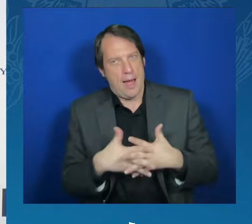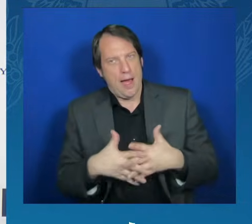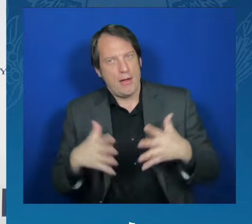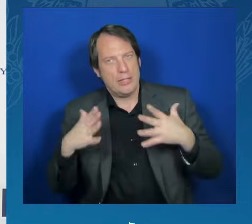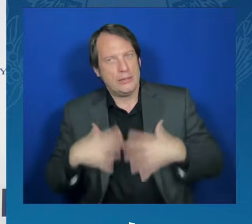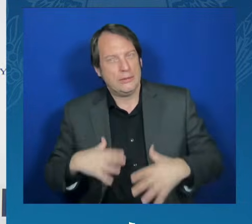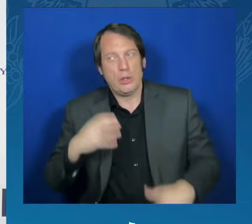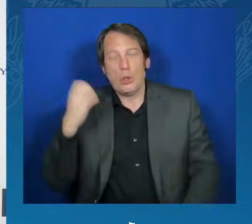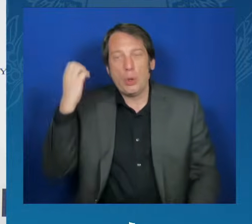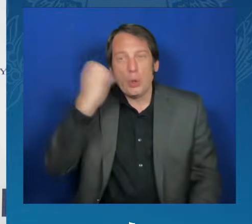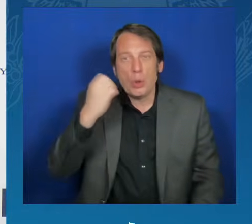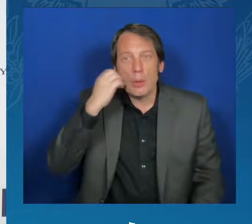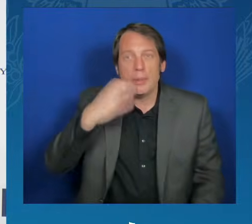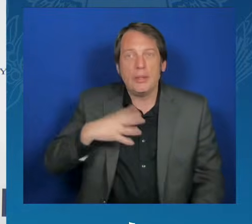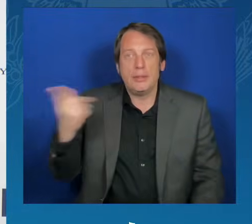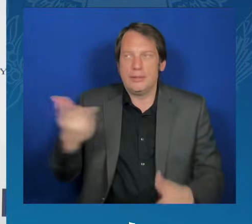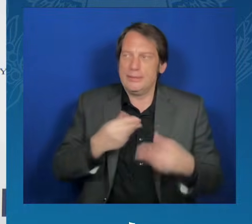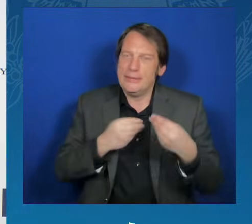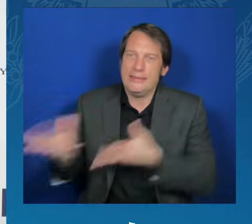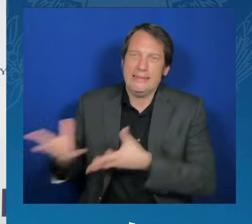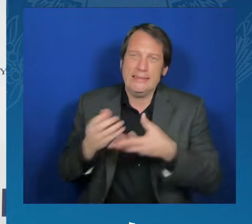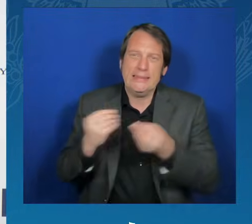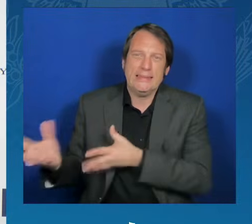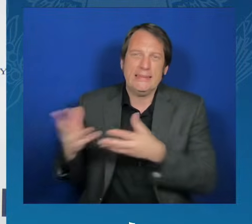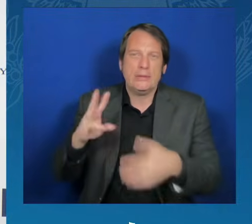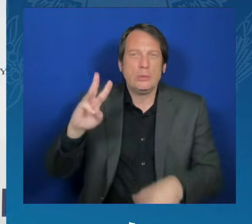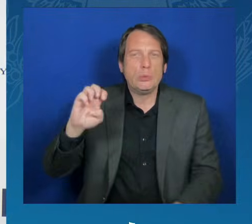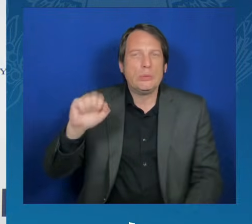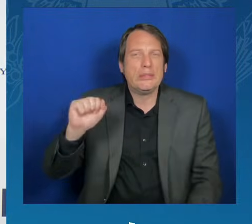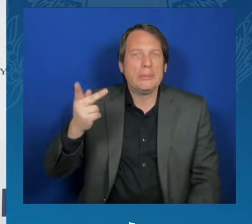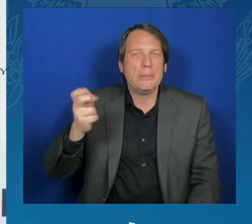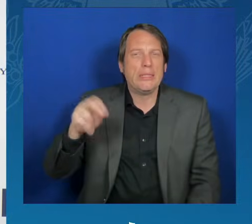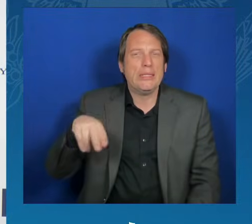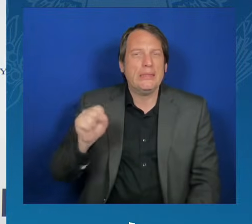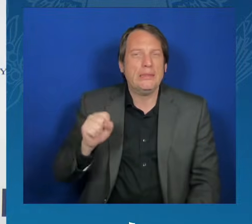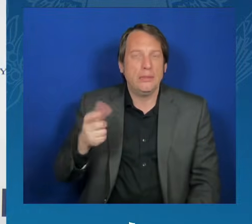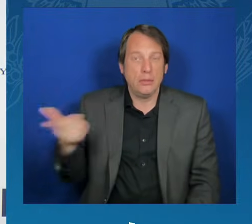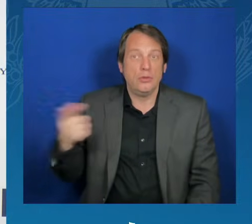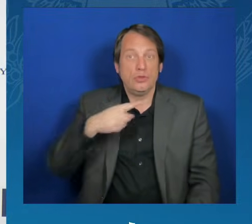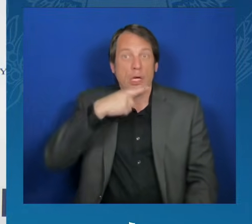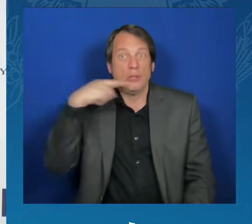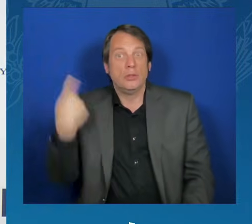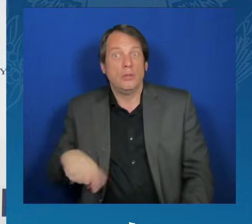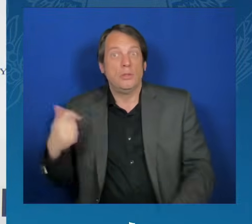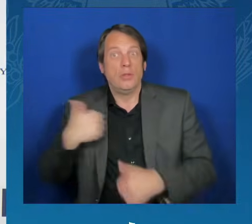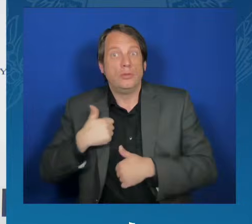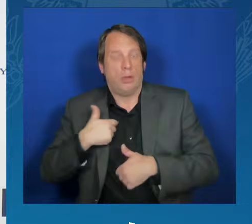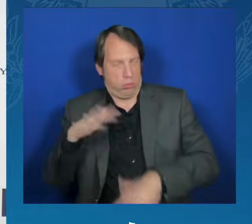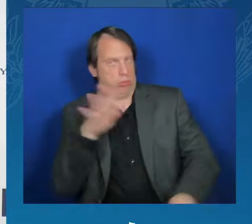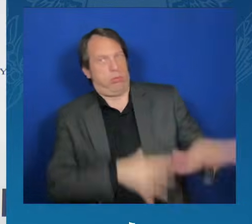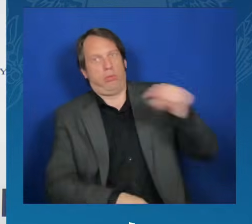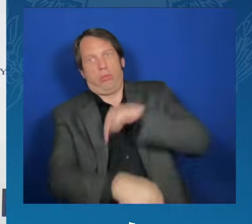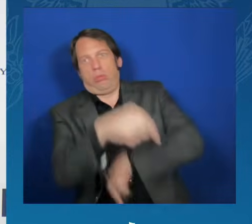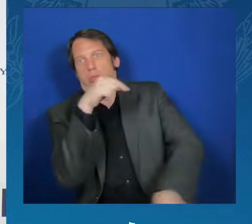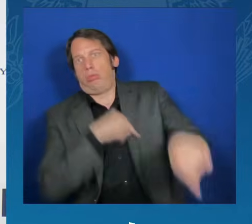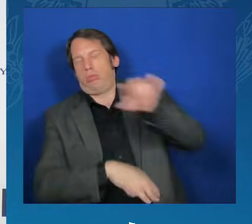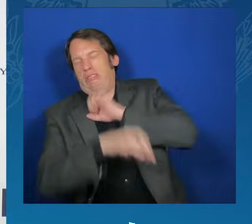The Russian military has suffered severe setbacks. It has lost two thirds of its tanks